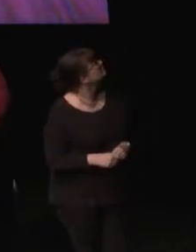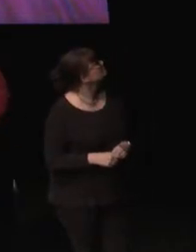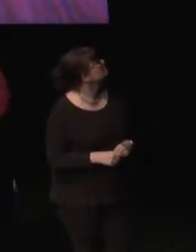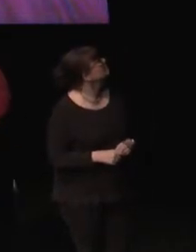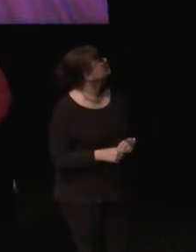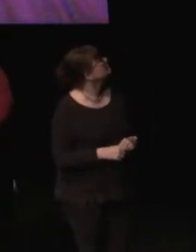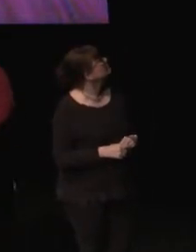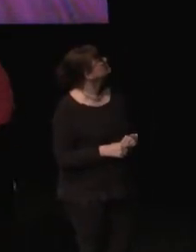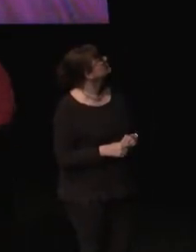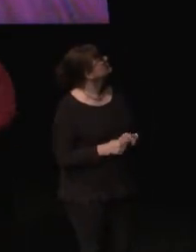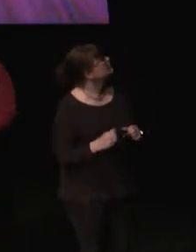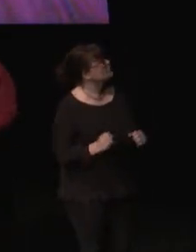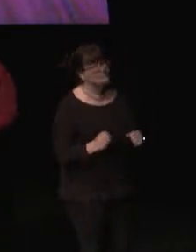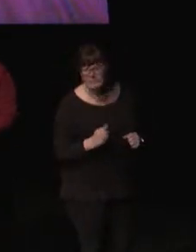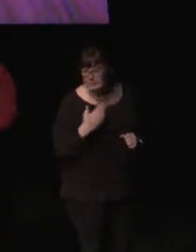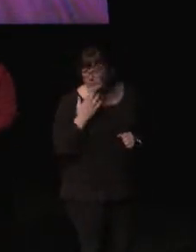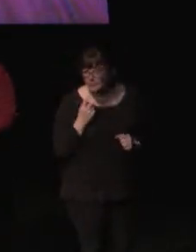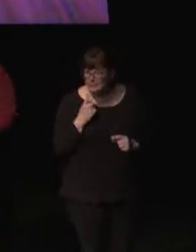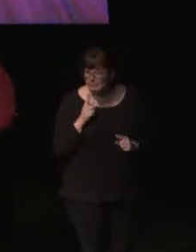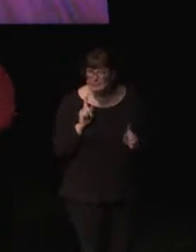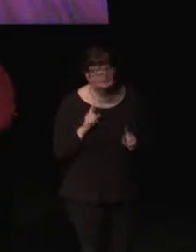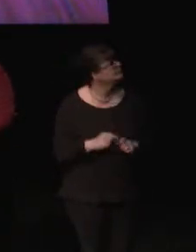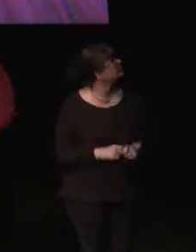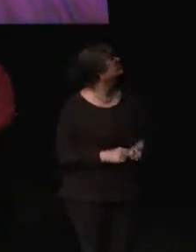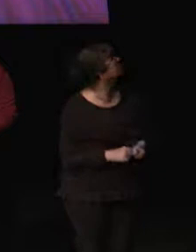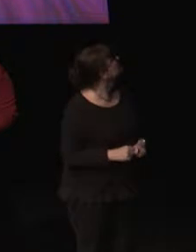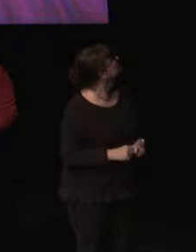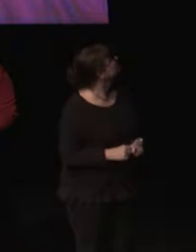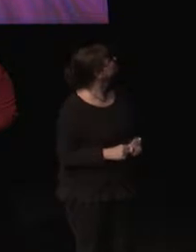Oh, sweet. OK, and now...